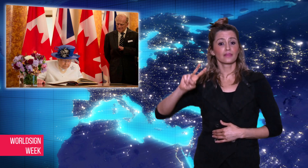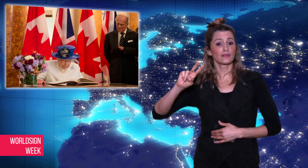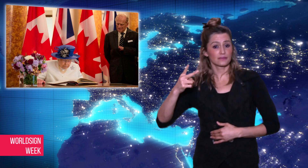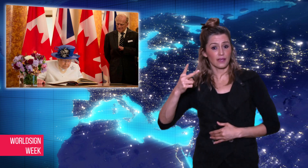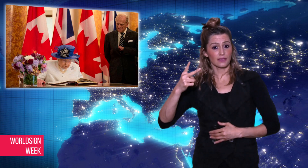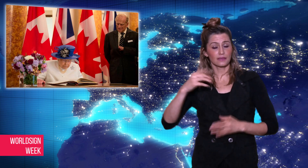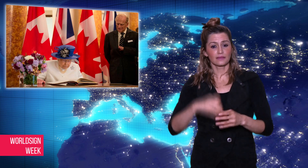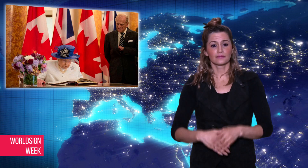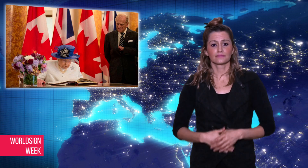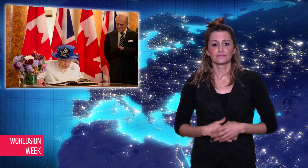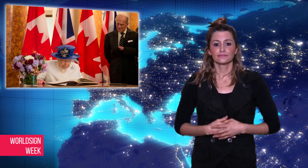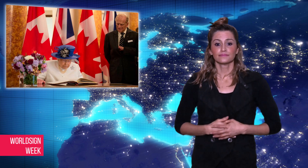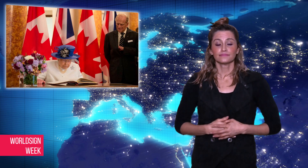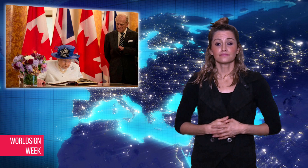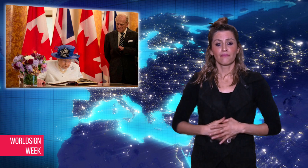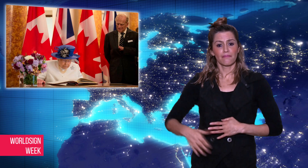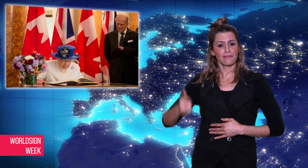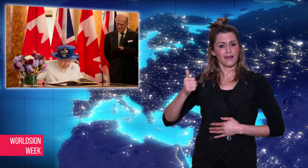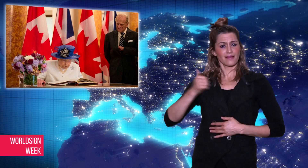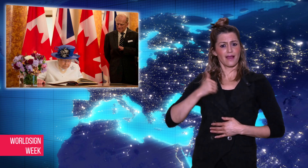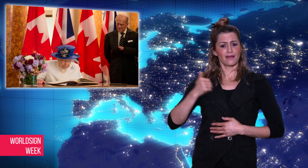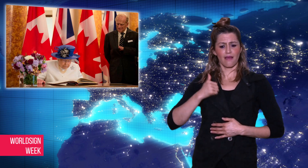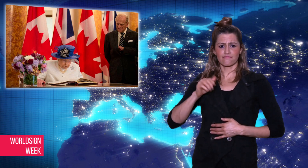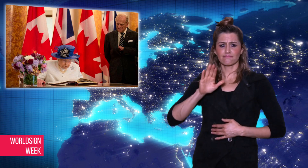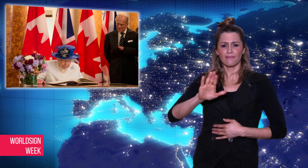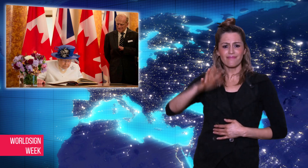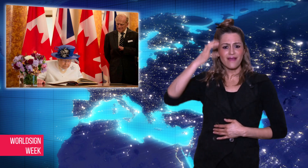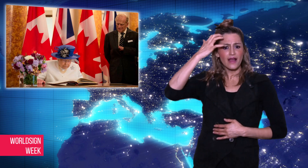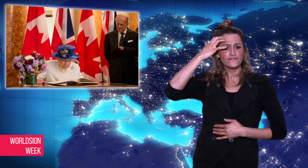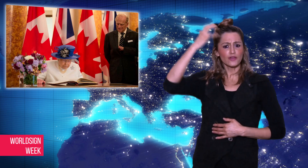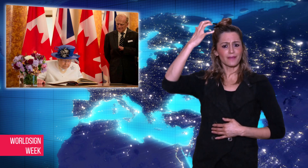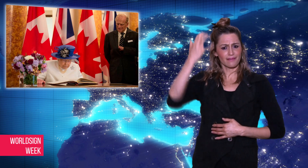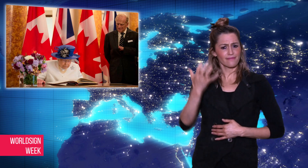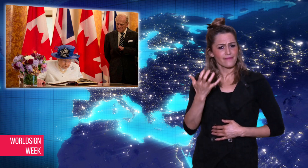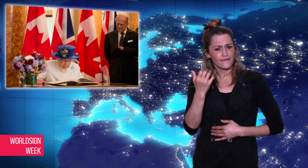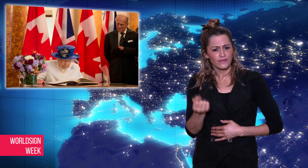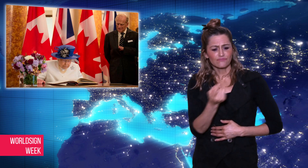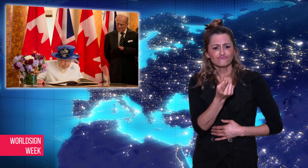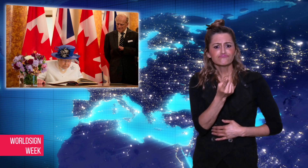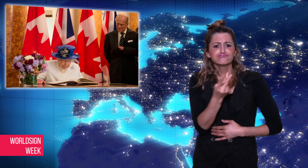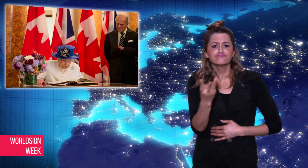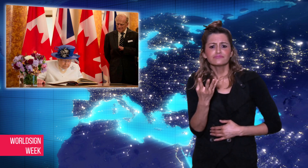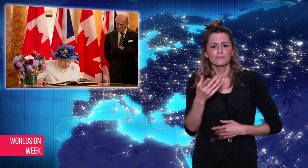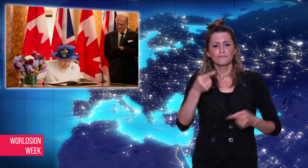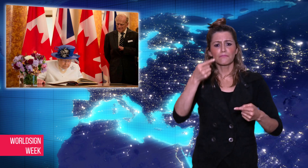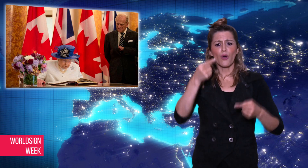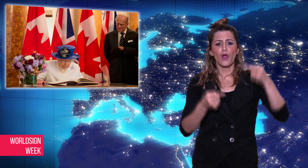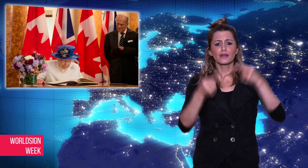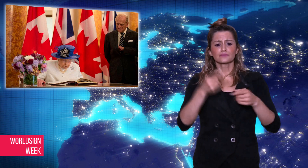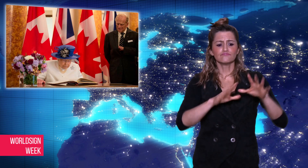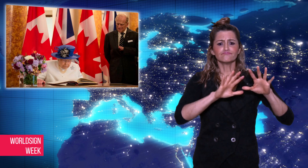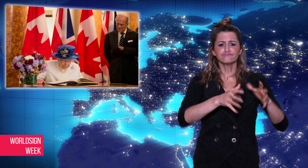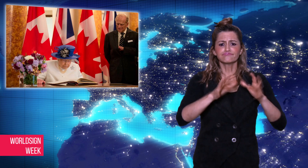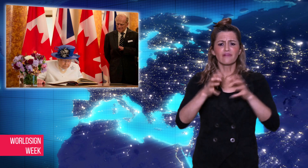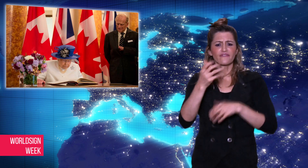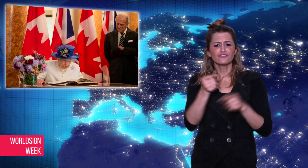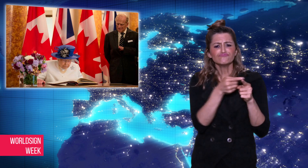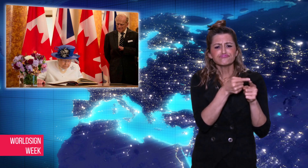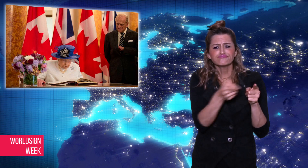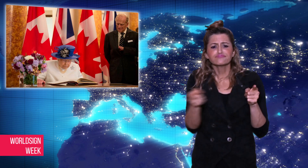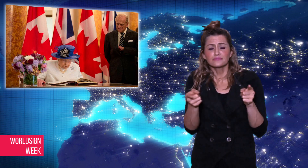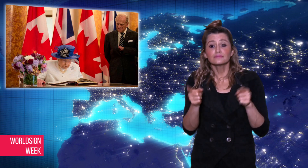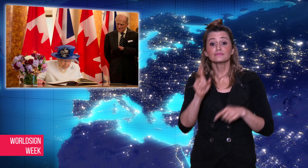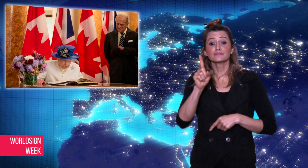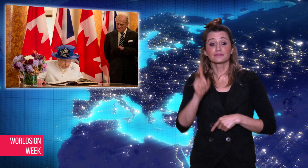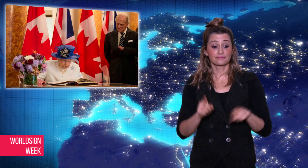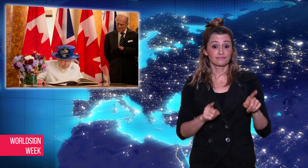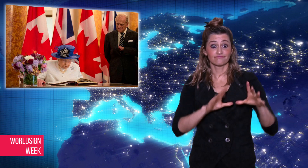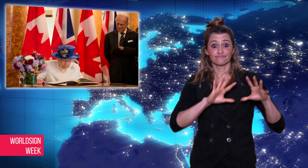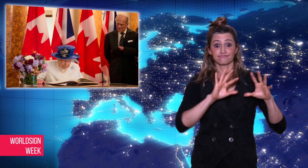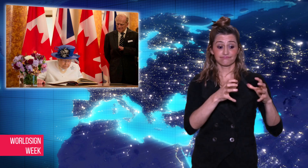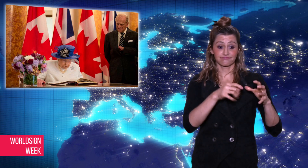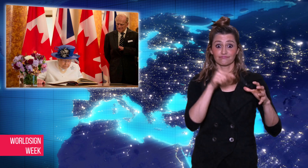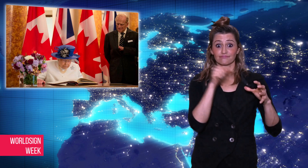The government of Canada has several political